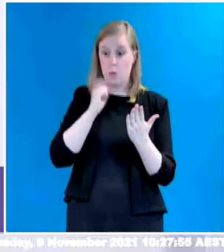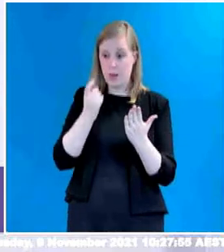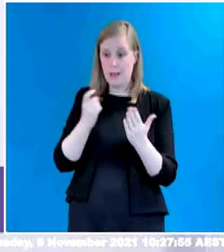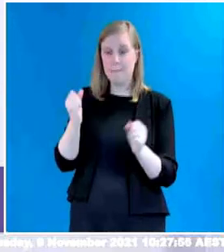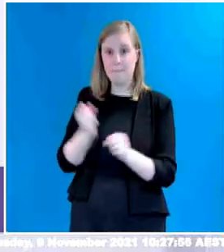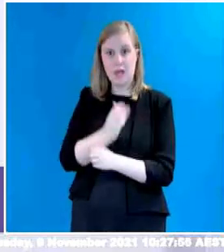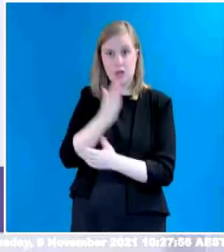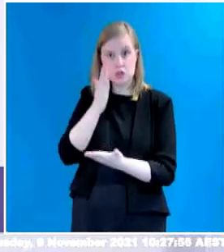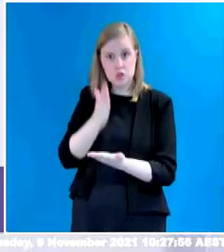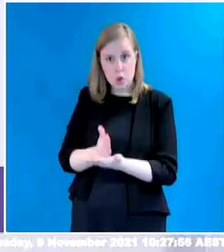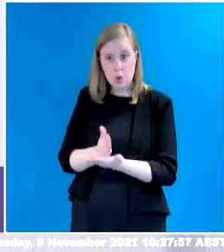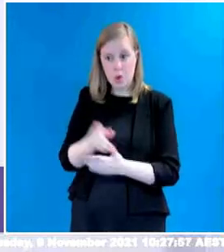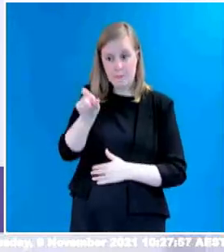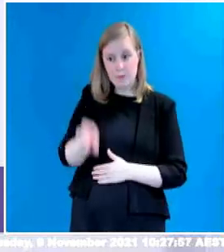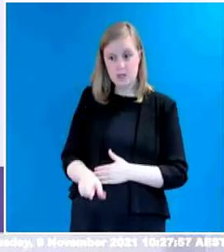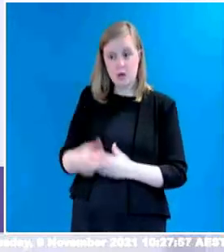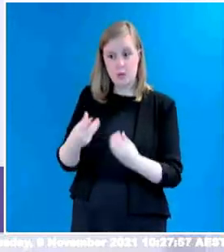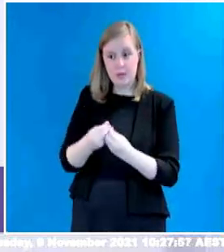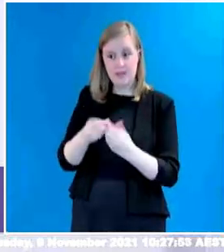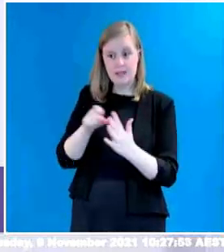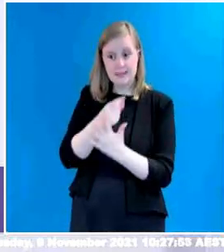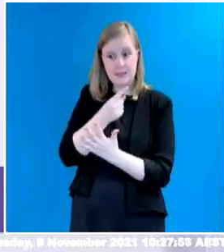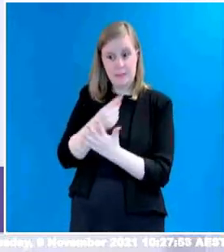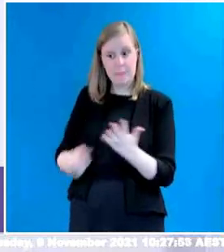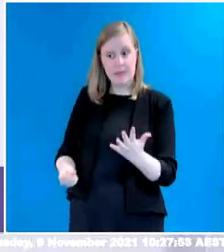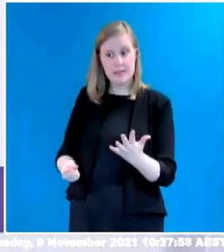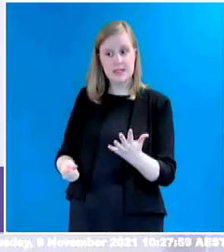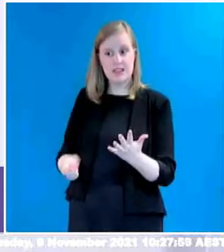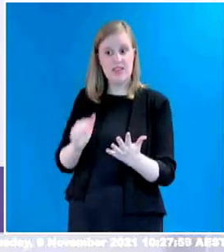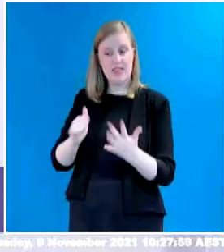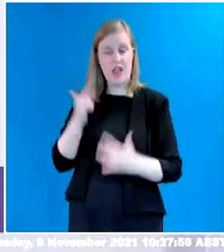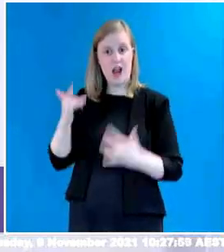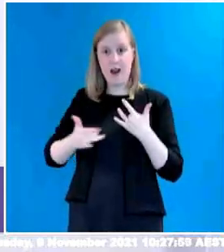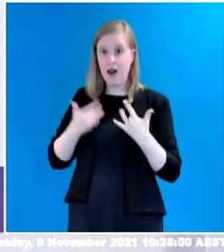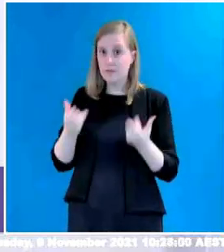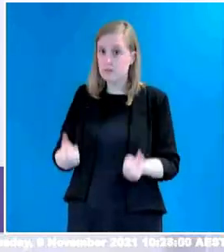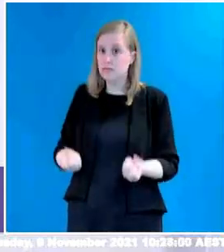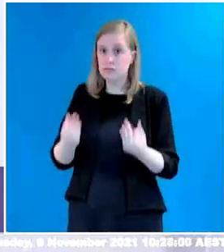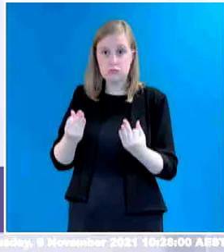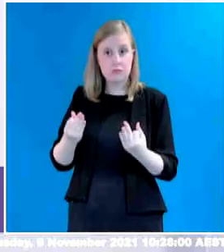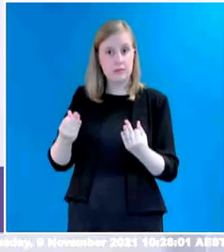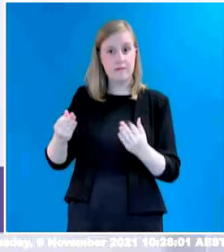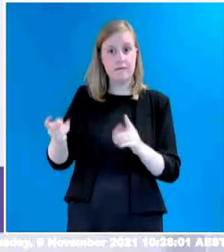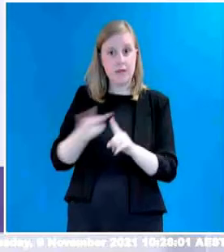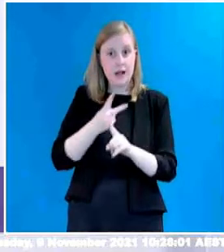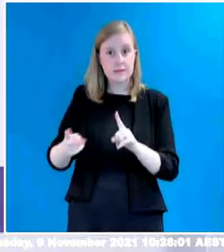disability to live free from violence, abuse, neglect and exploitation?